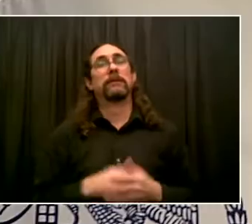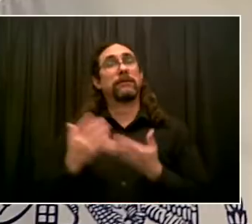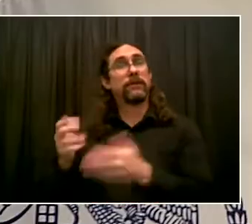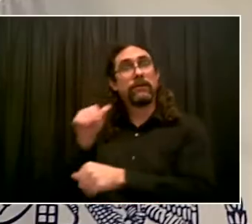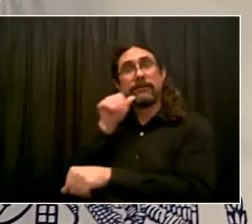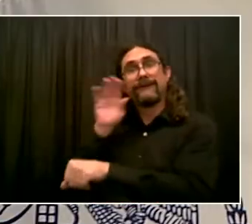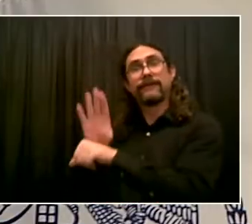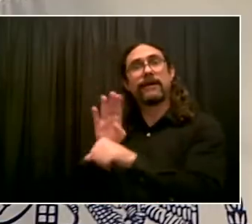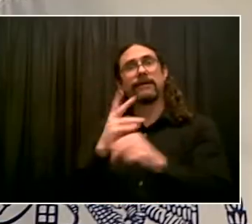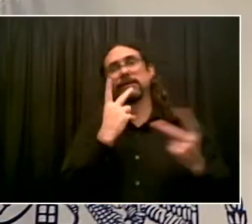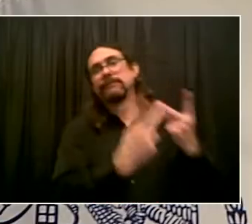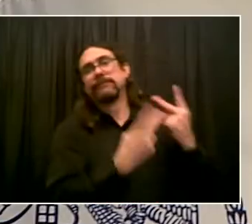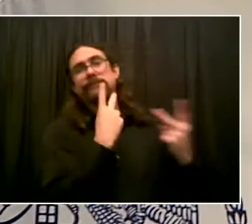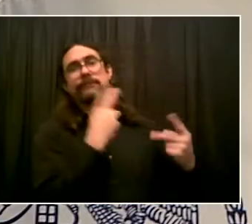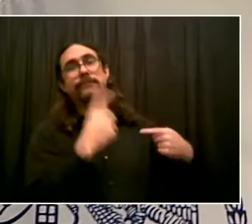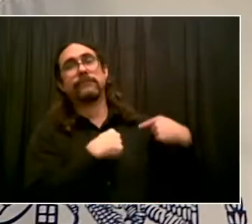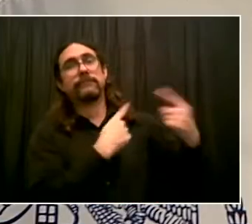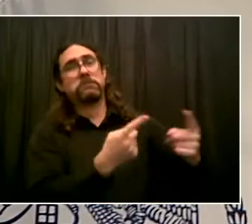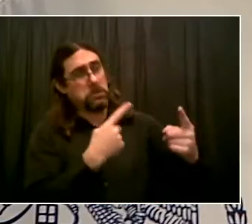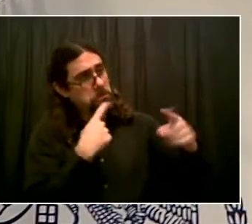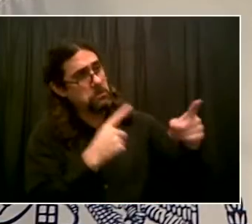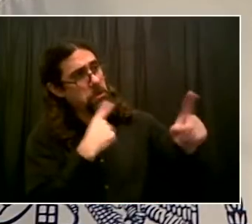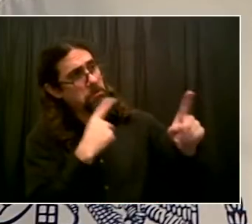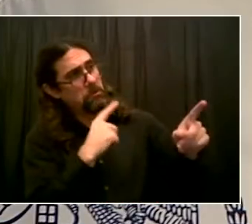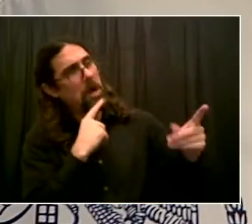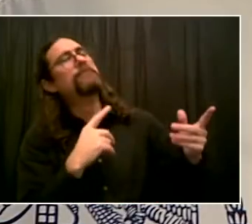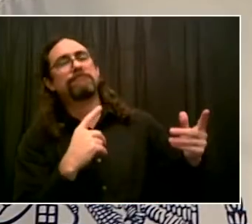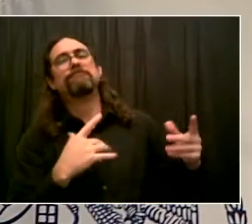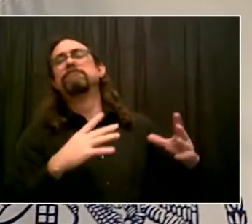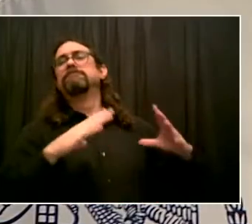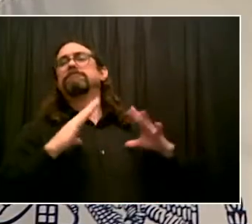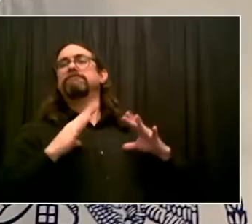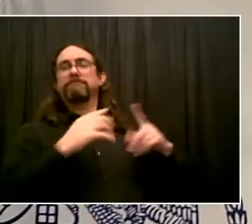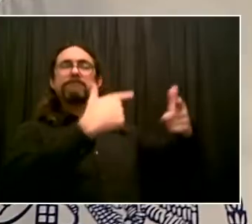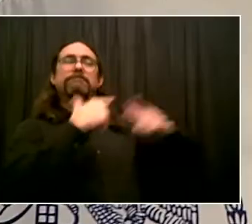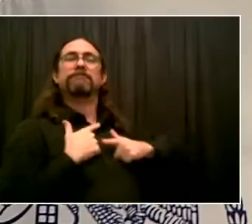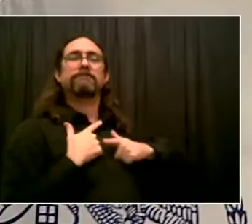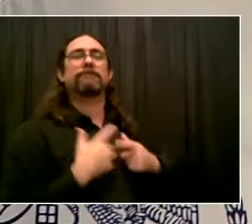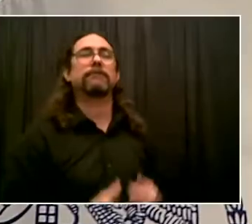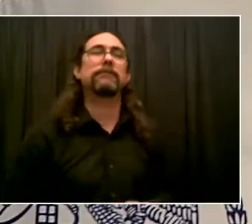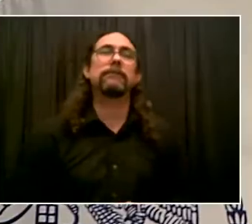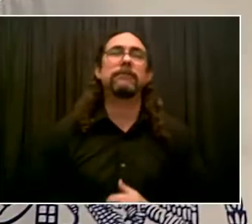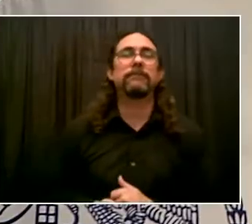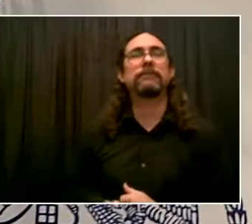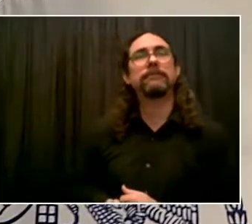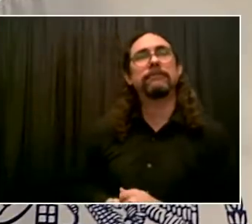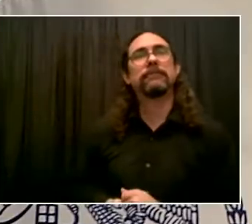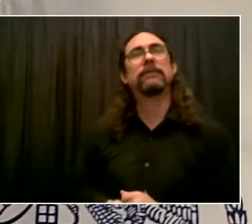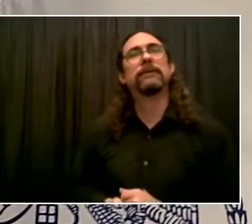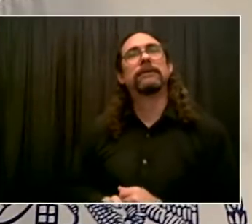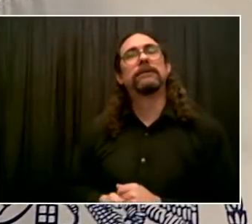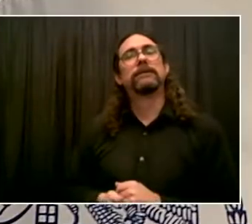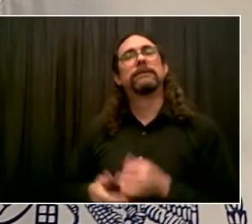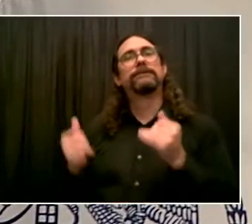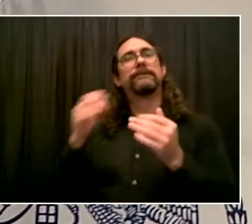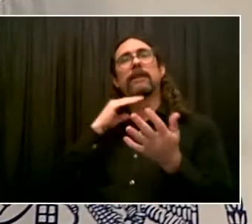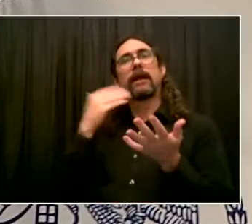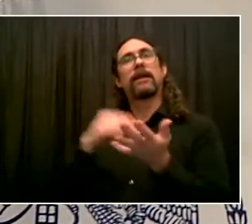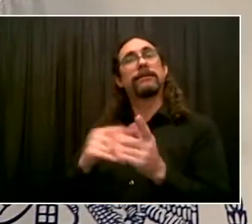EXAMPLE AND IT IS WORKED. I FEEL VERY GOOD ABOUT THE FACT